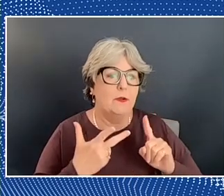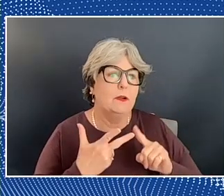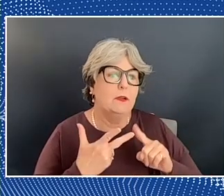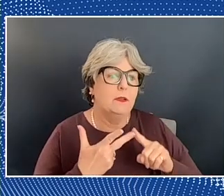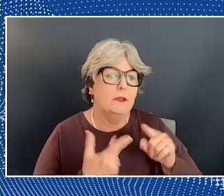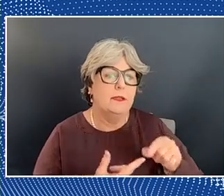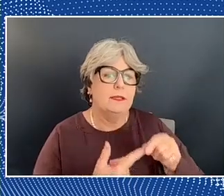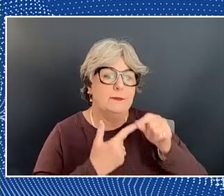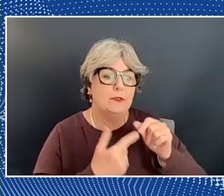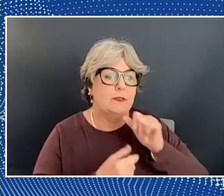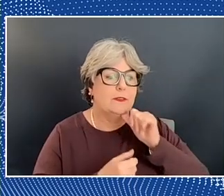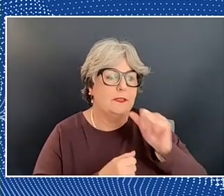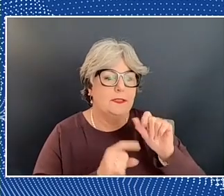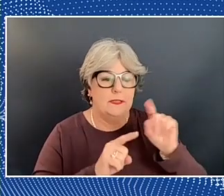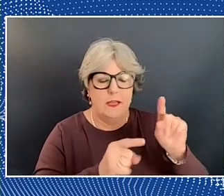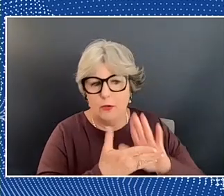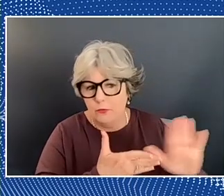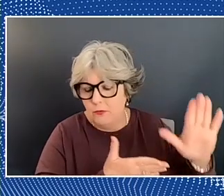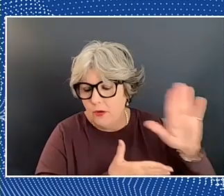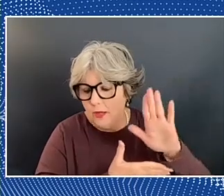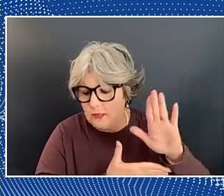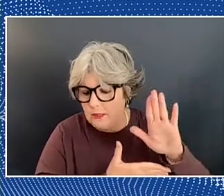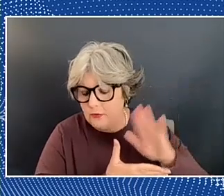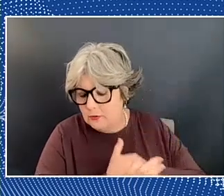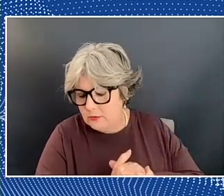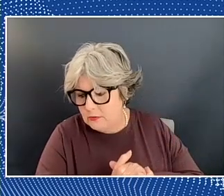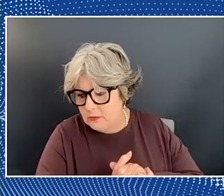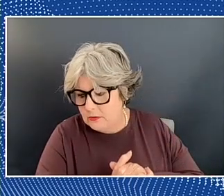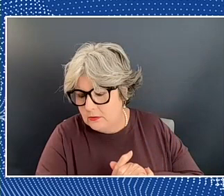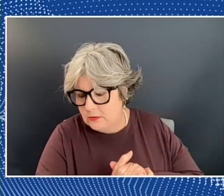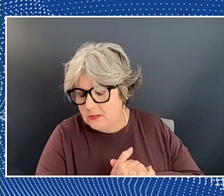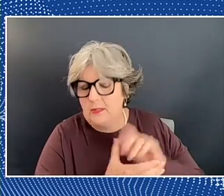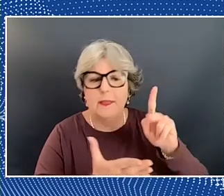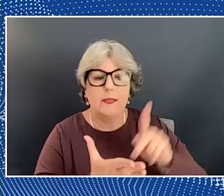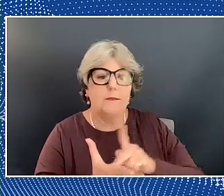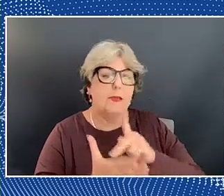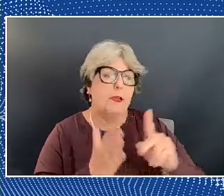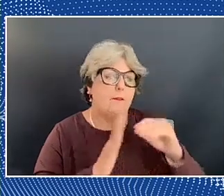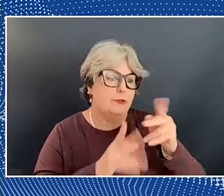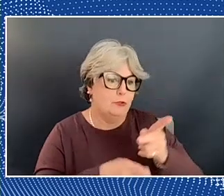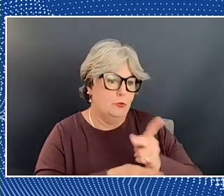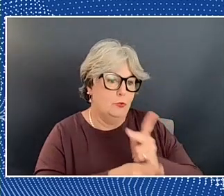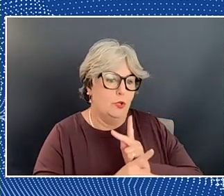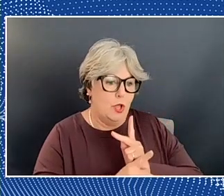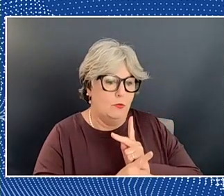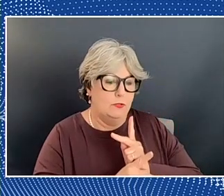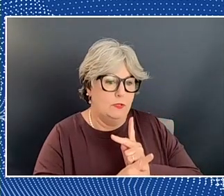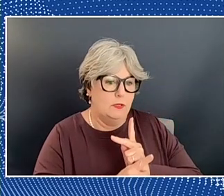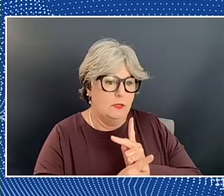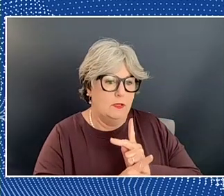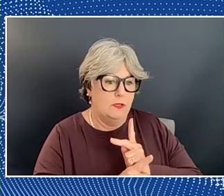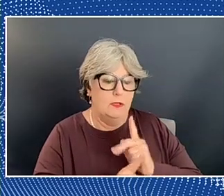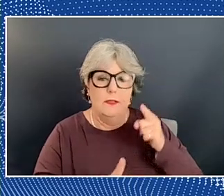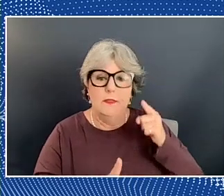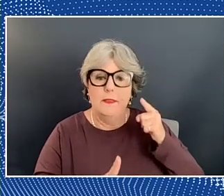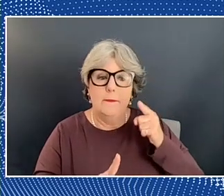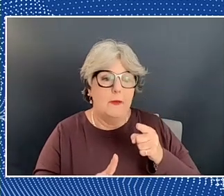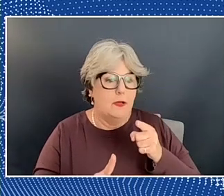go to college or those that did and were able to pay off their student loans. The bottom line is, the mortgage industry